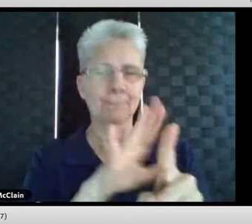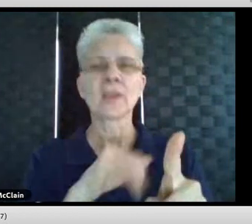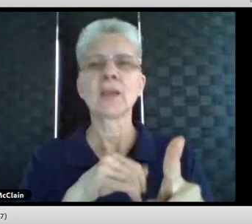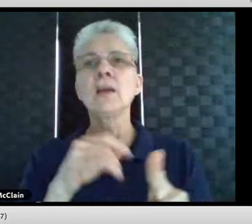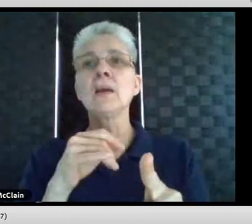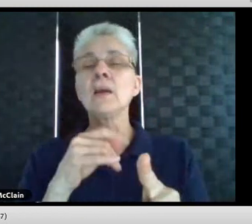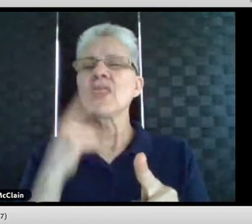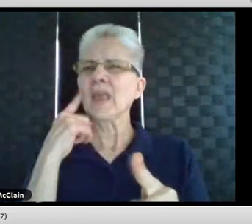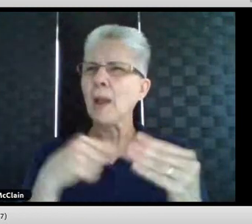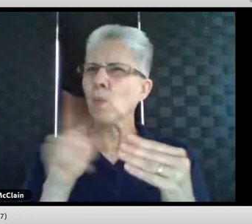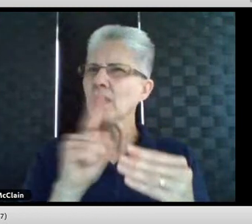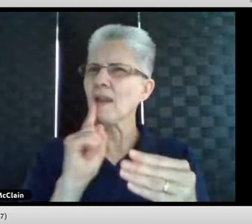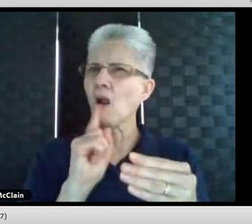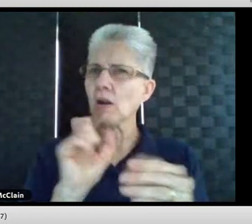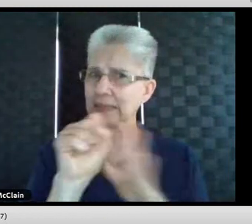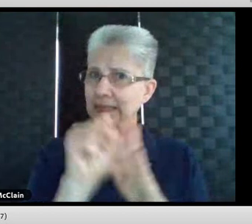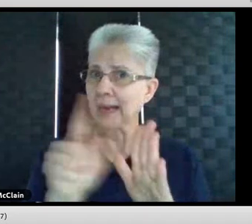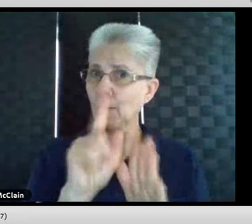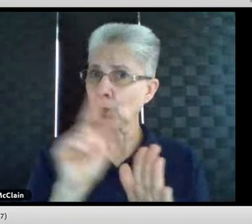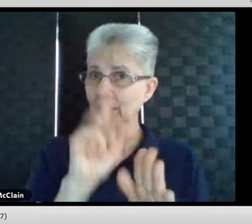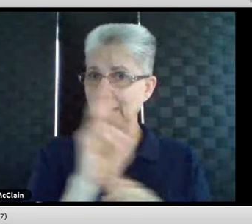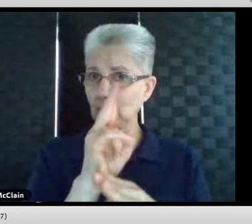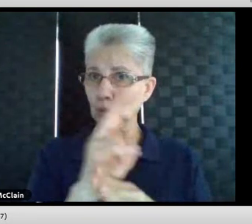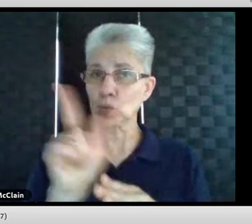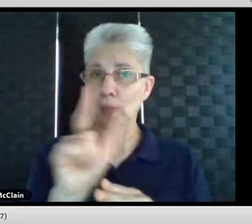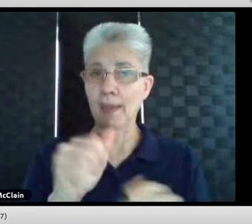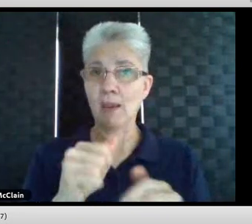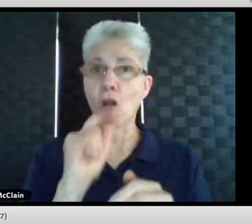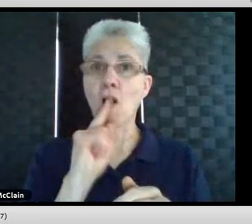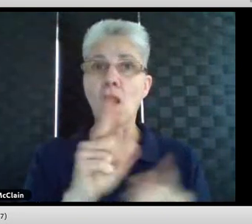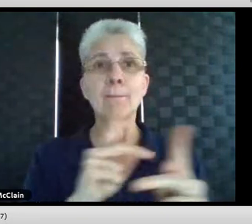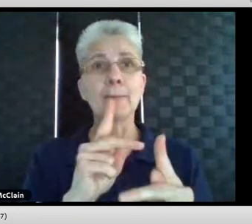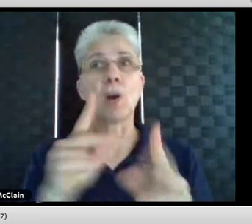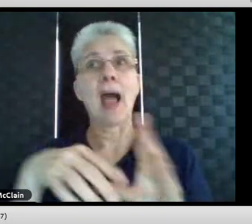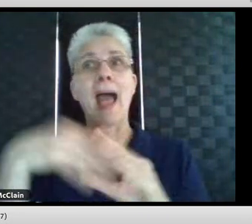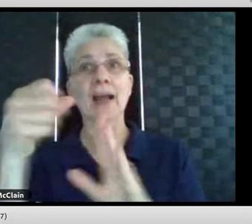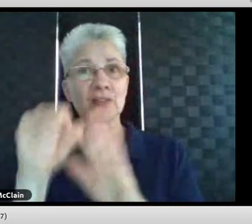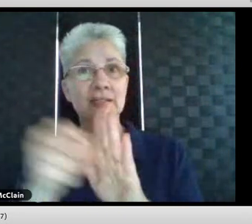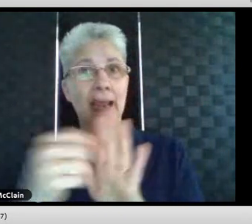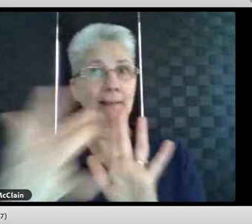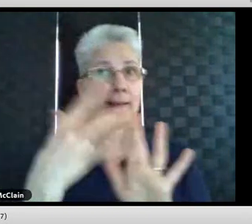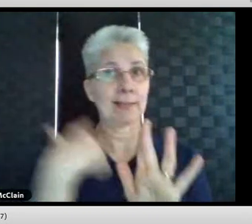Is there a state library they can use where they are? Because we do get chats from people that are out of state in different states.